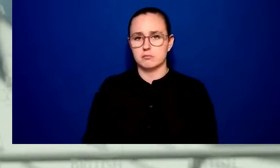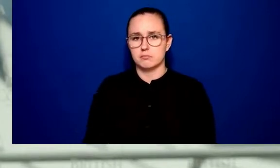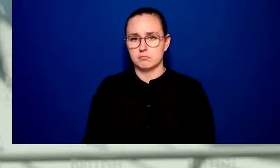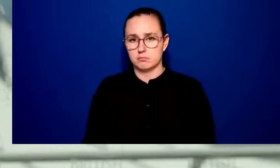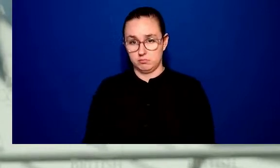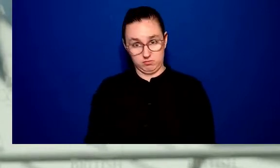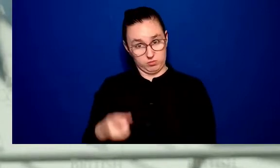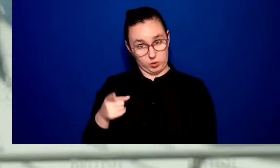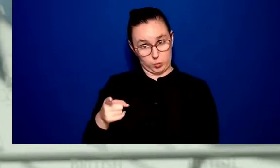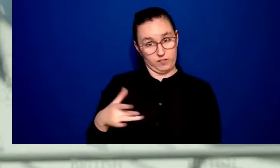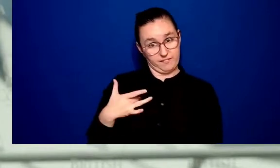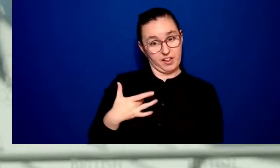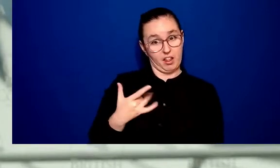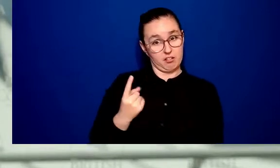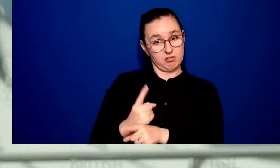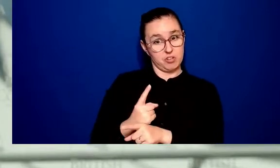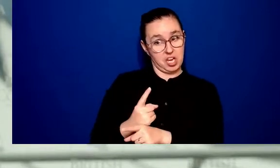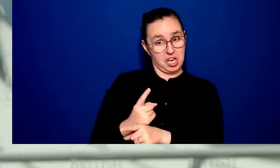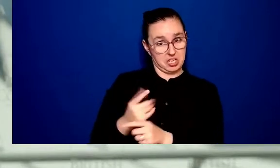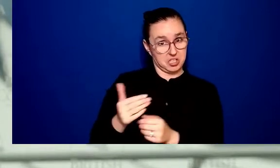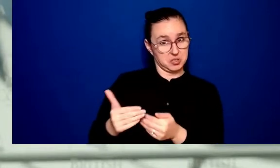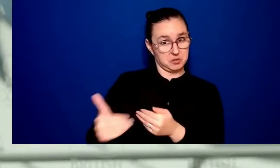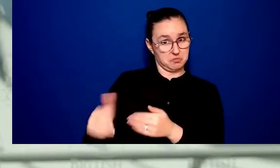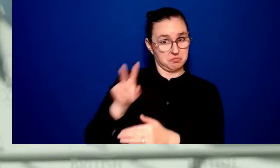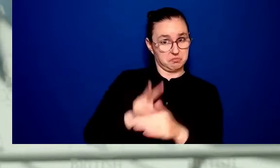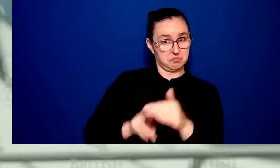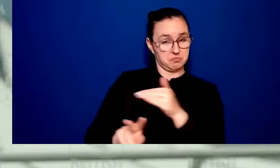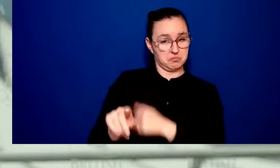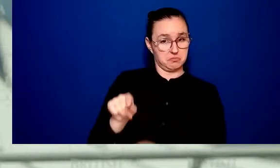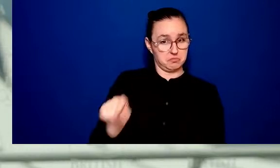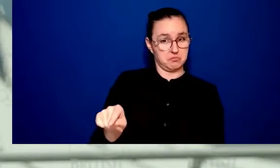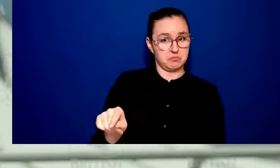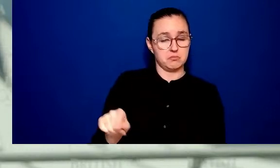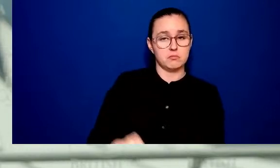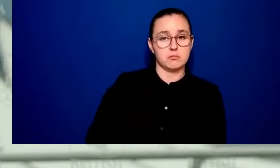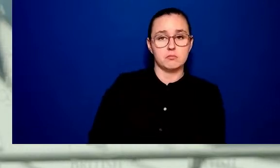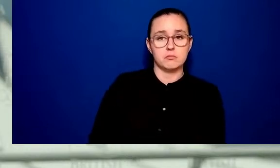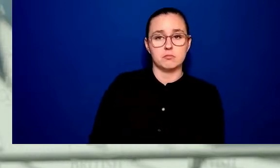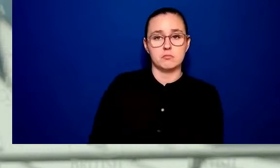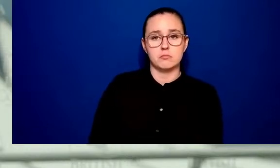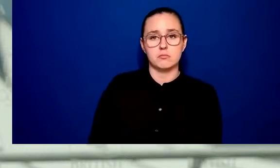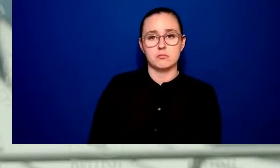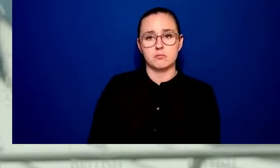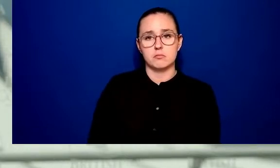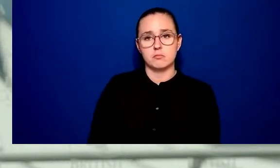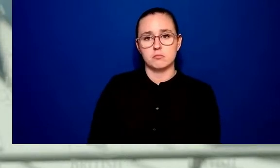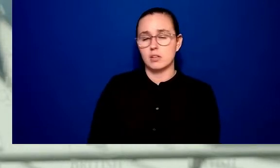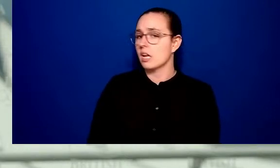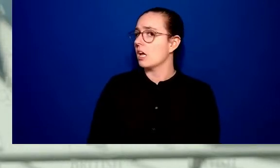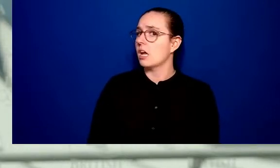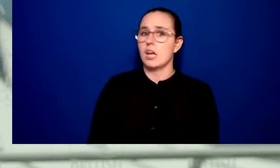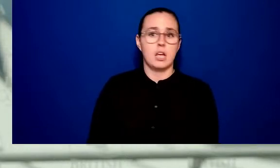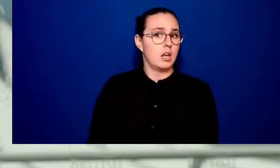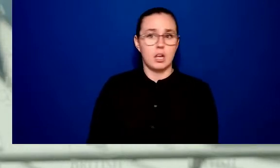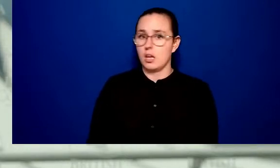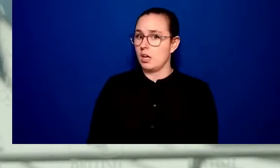October when you made those decisions at the end of August